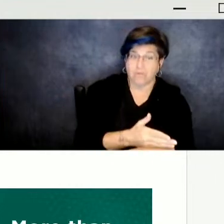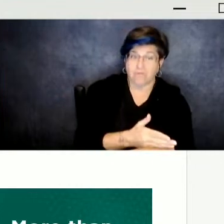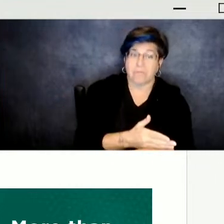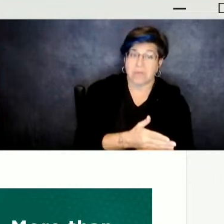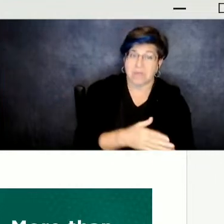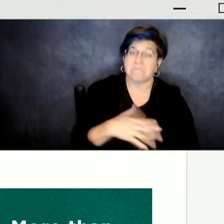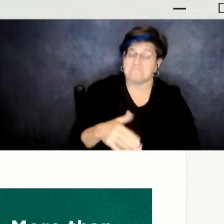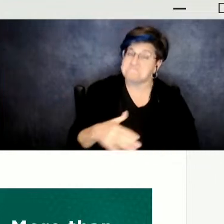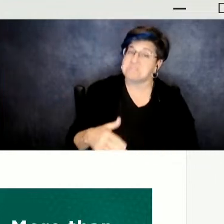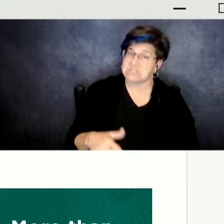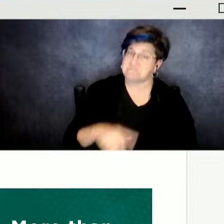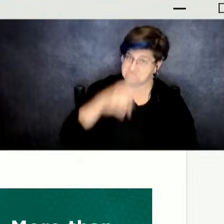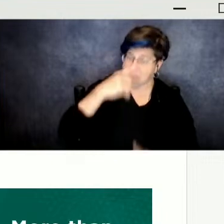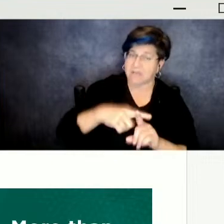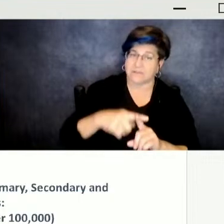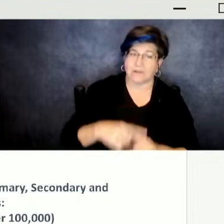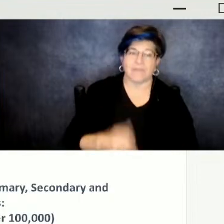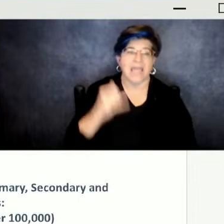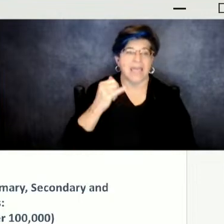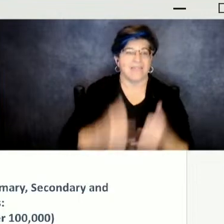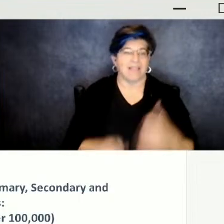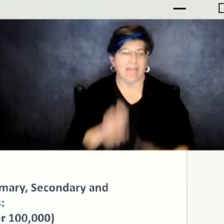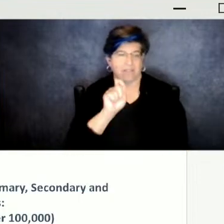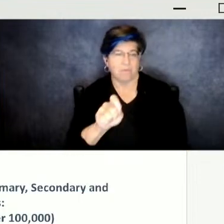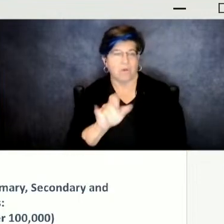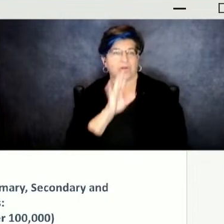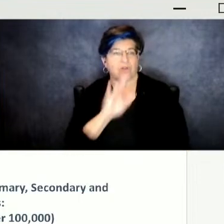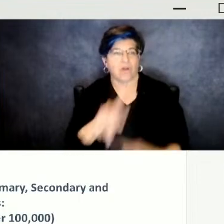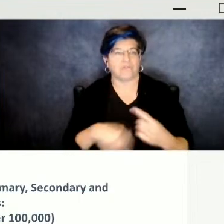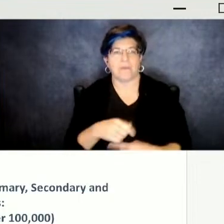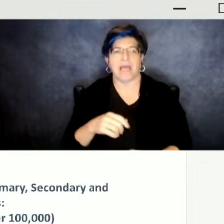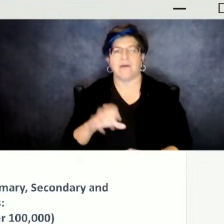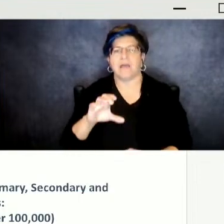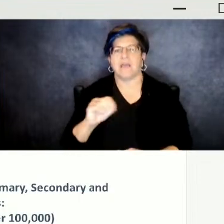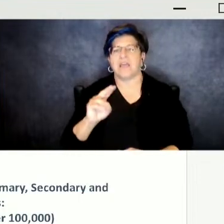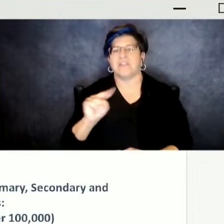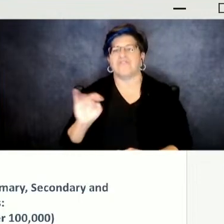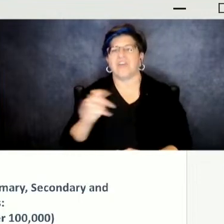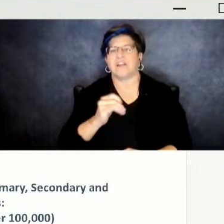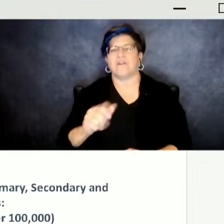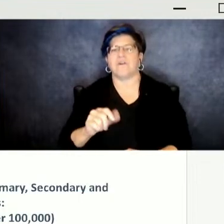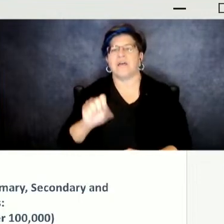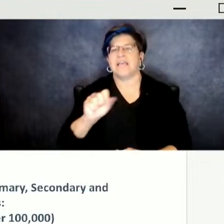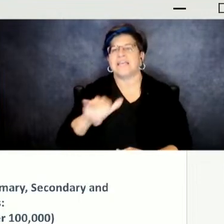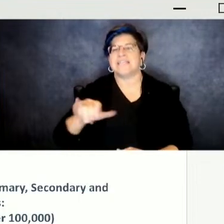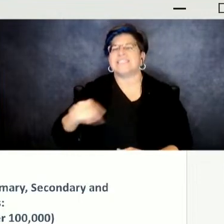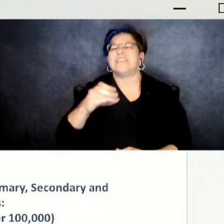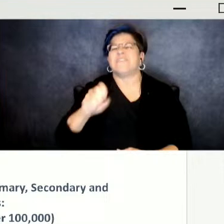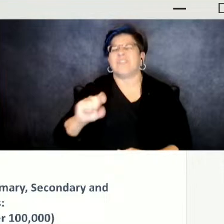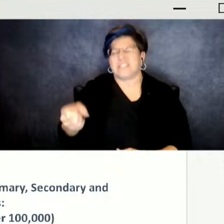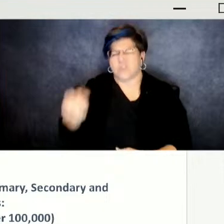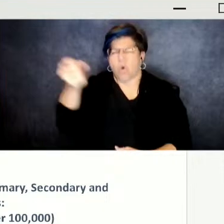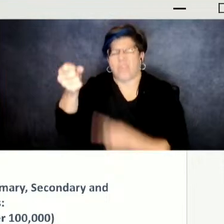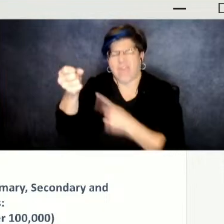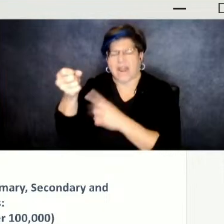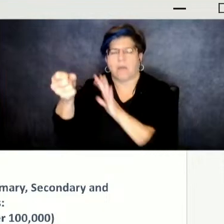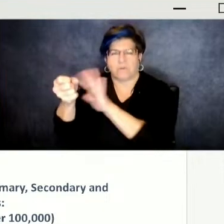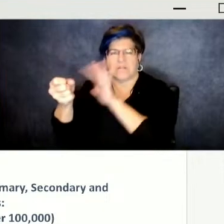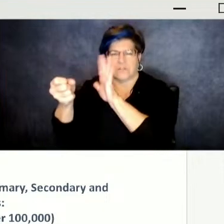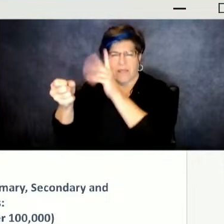WERE LET'S SAY A DECADE AGO. BUT THE IMPROVEMENTS ARE SOMEWHAT ENCOURAGING. AND THEN THE LAST BULLET HERE SPEAKS TO CONGENITAL SYPHILIS